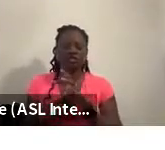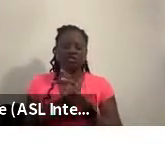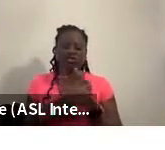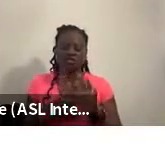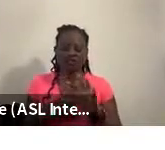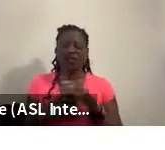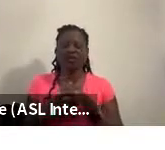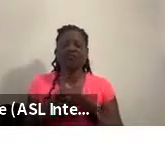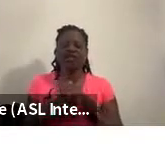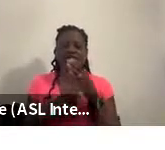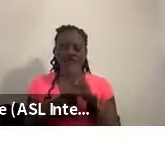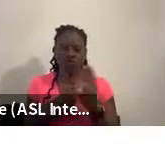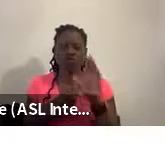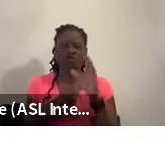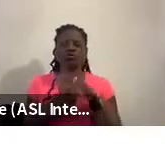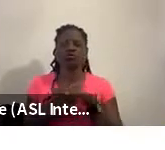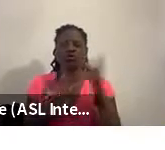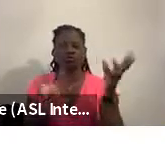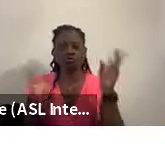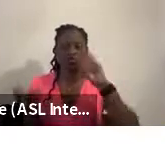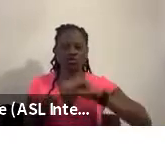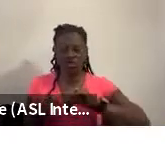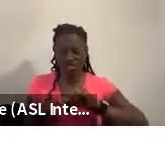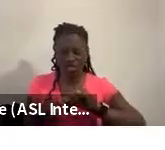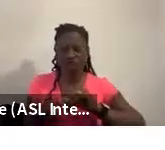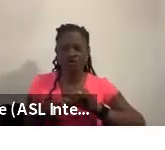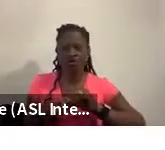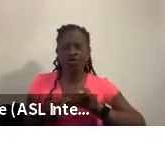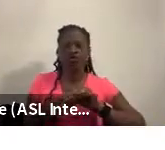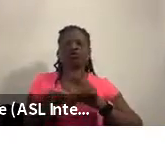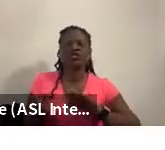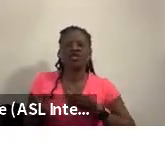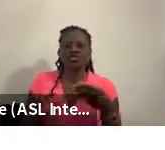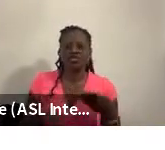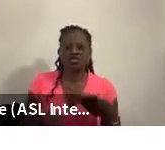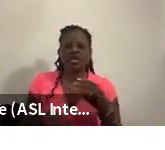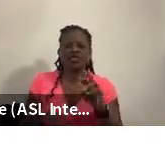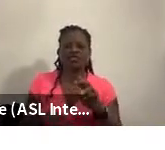And the blue line total looking at death rates over the course of the pandemic.